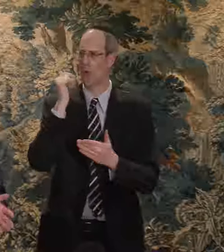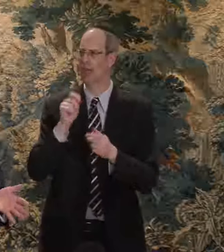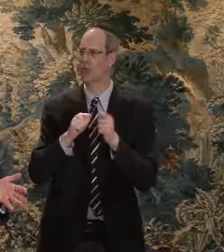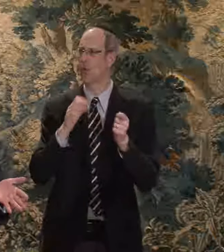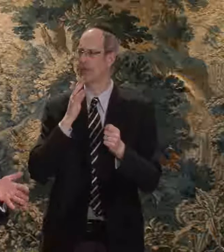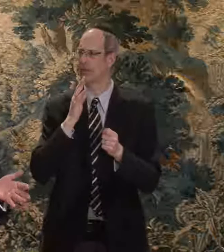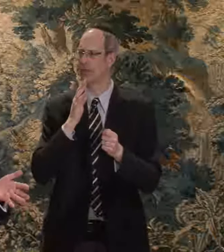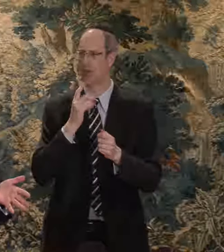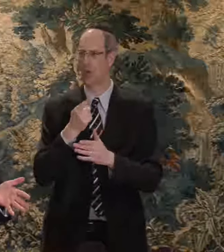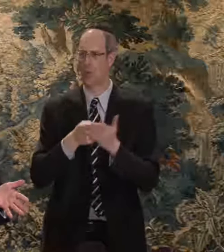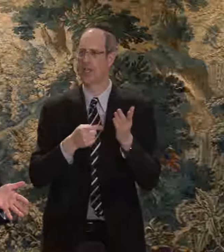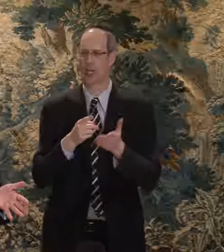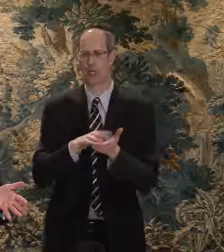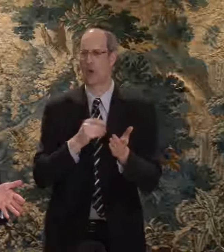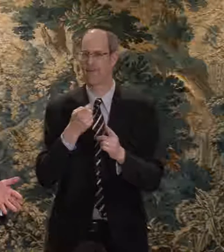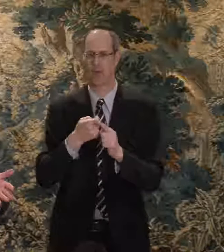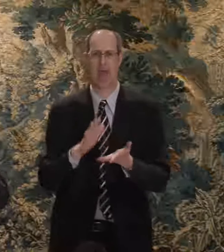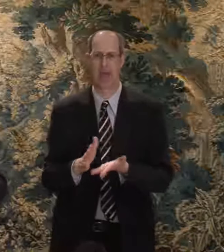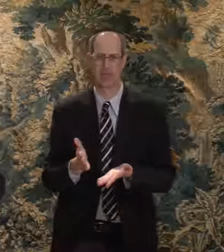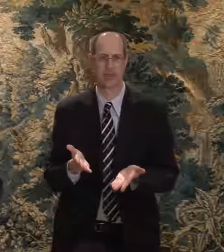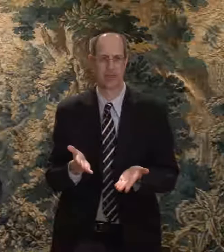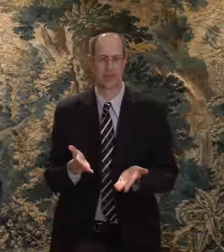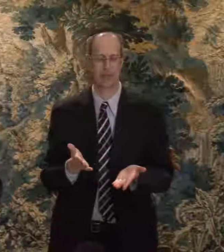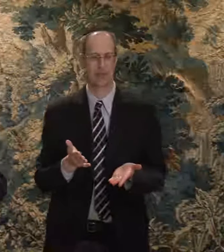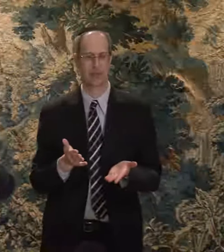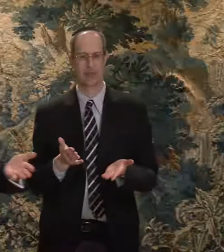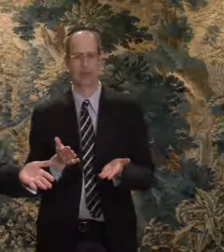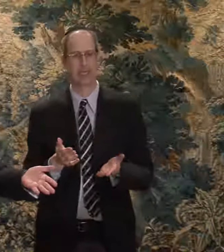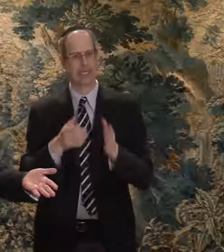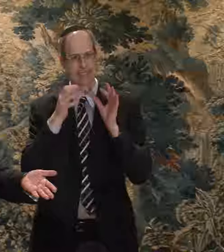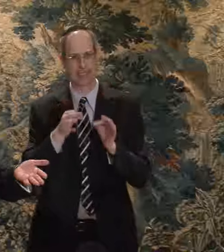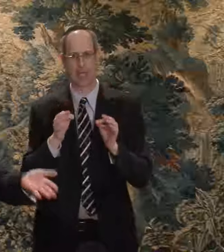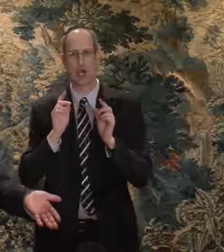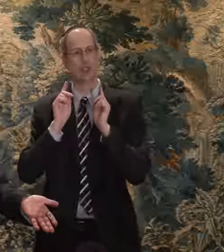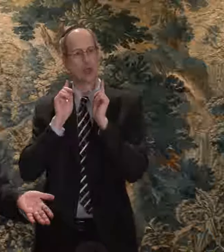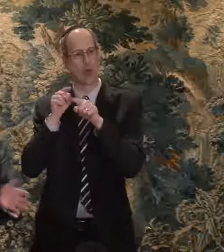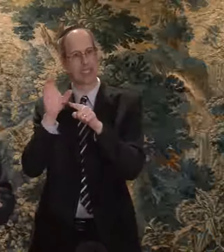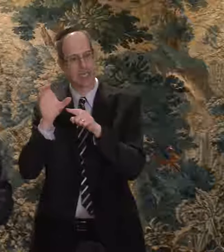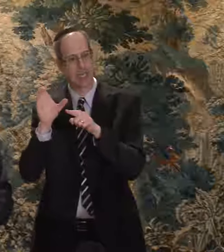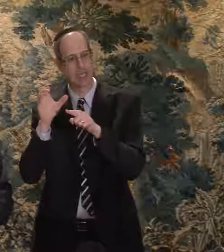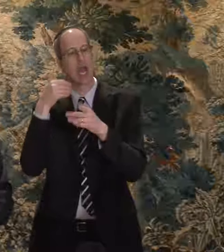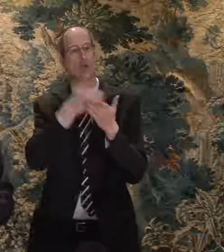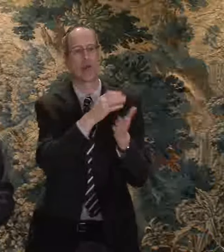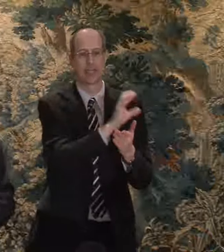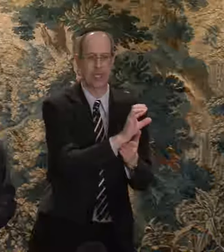what could we learn from this he decided to go to canal and he got six none zouk